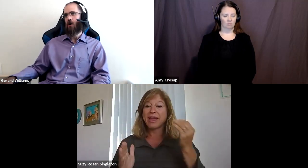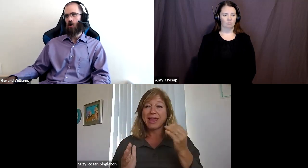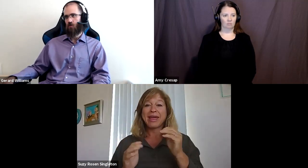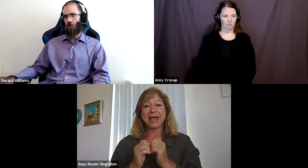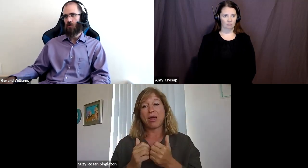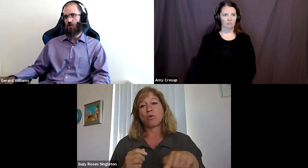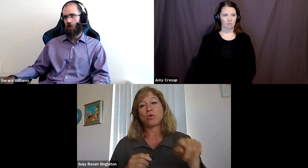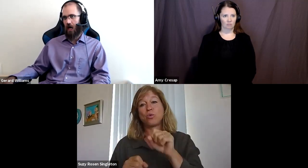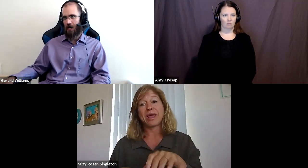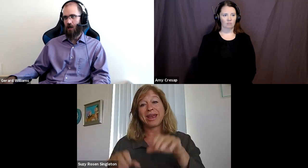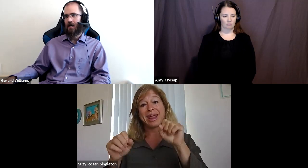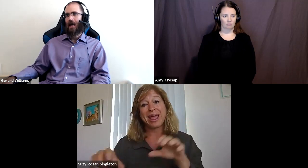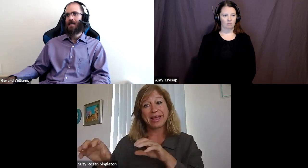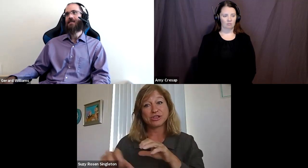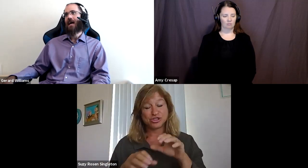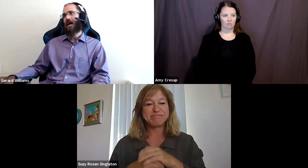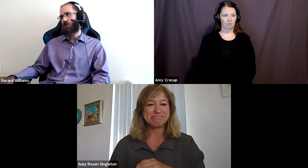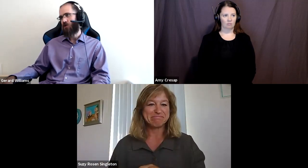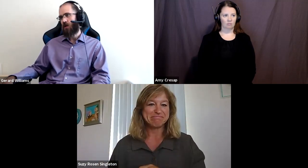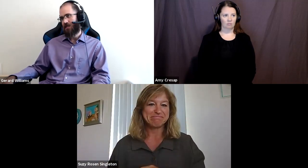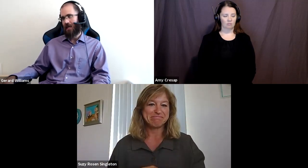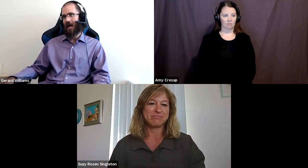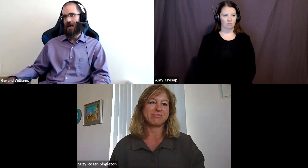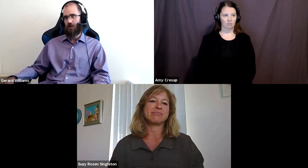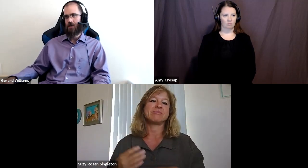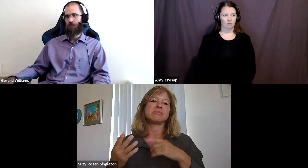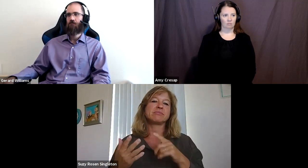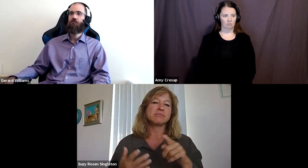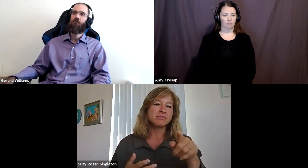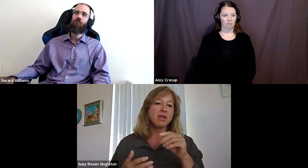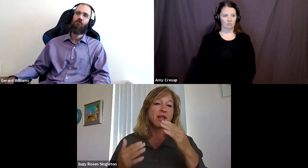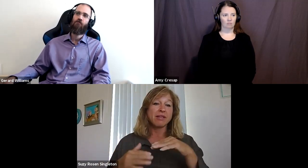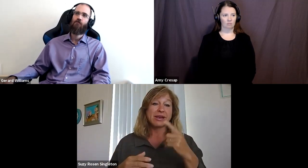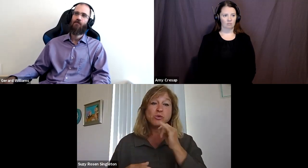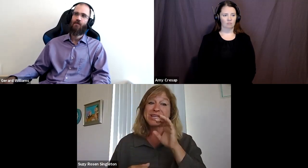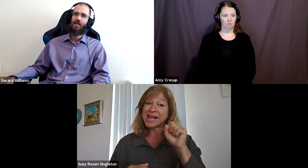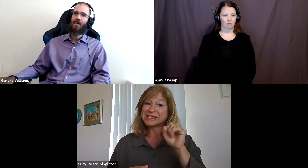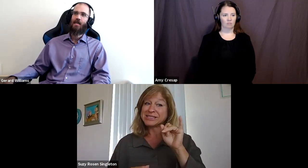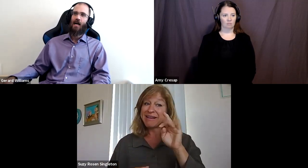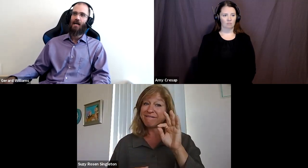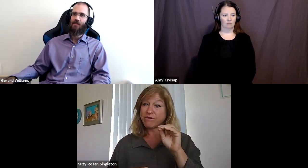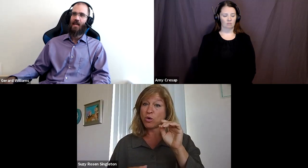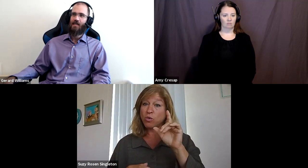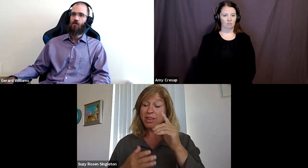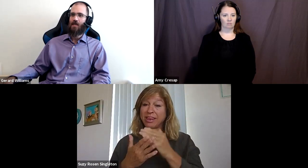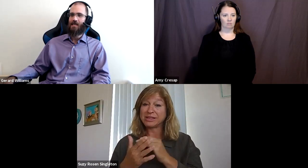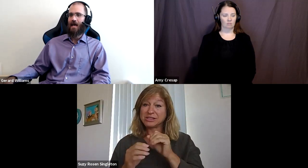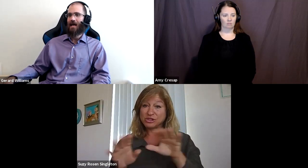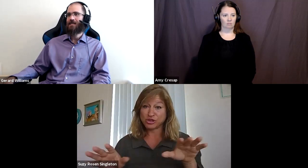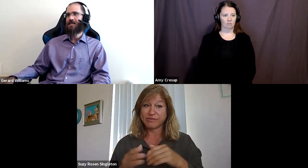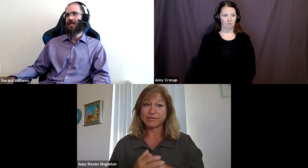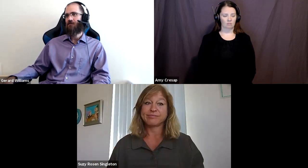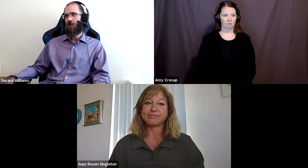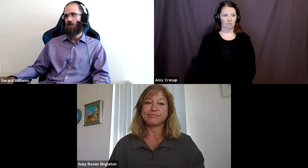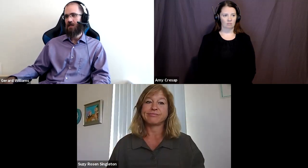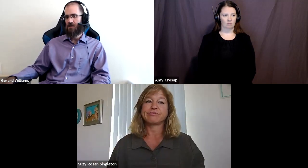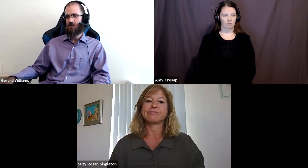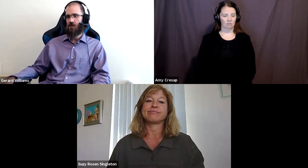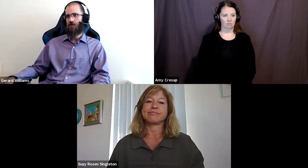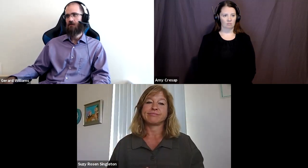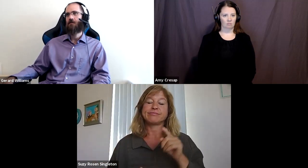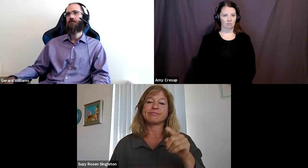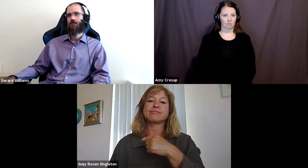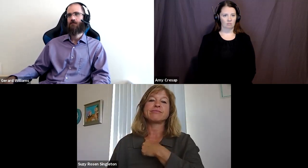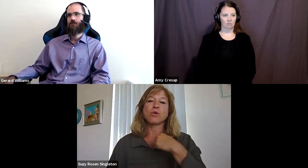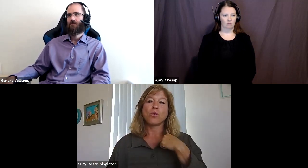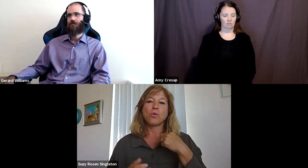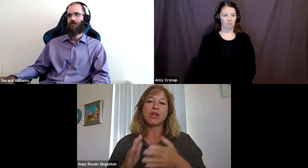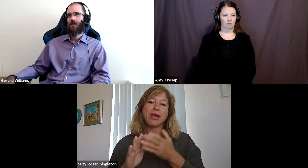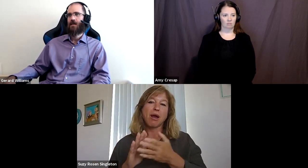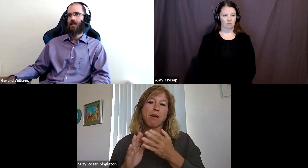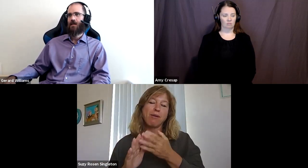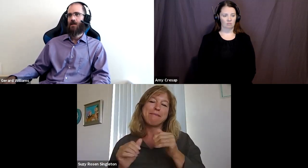rules require and how you can take action. The next one is access info listserv.